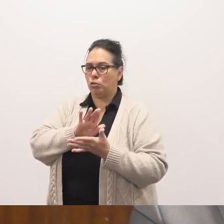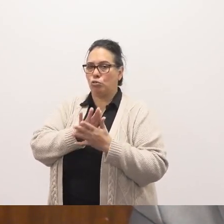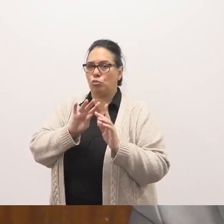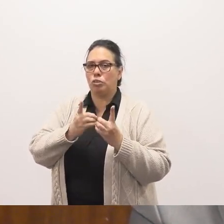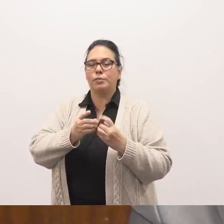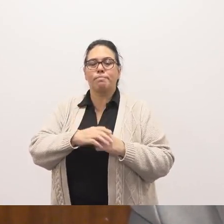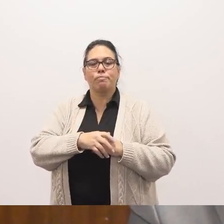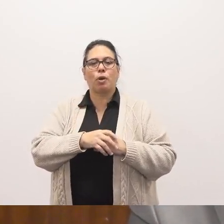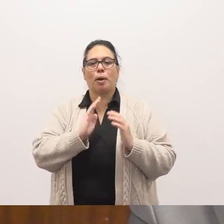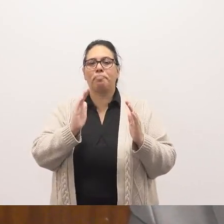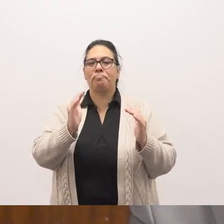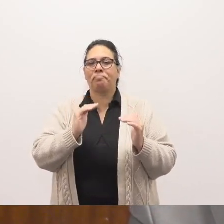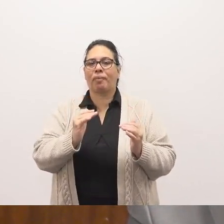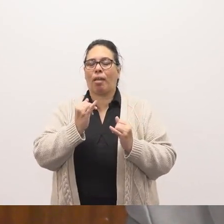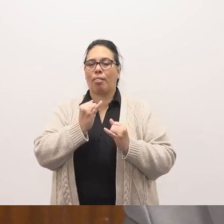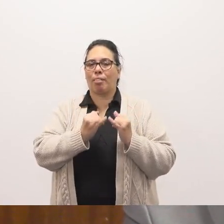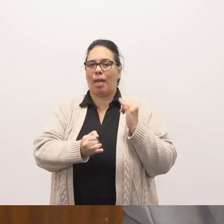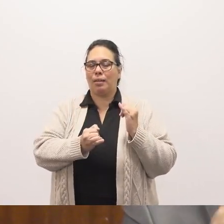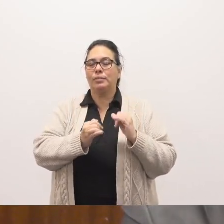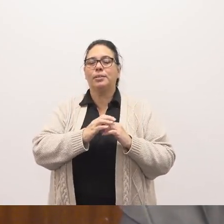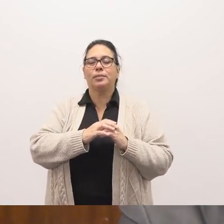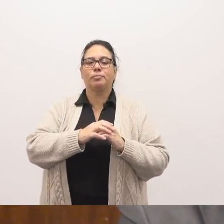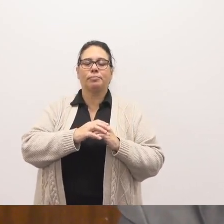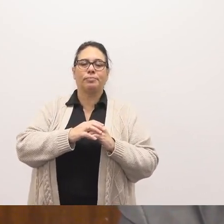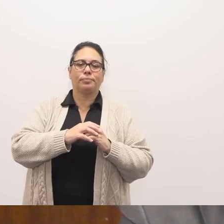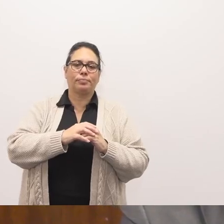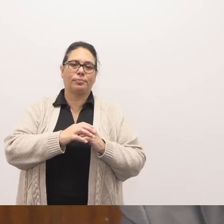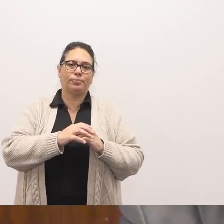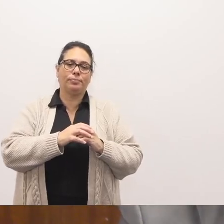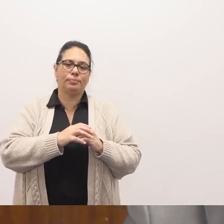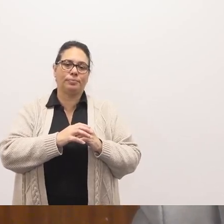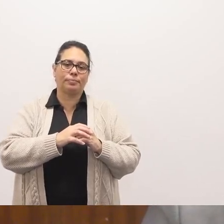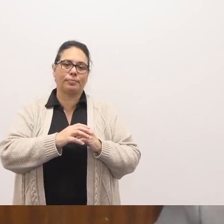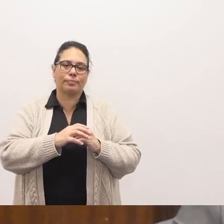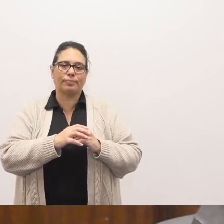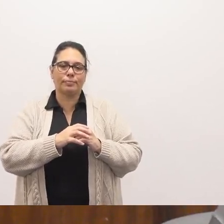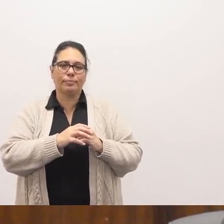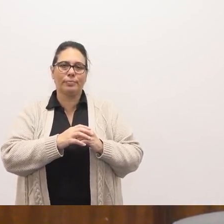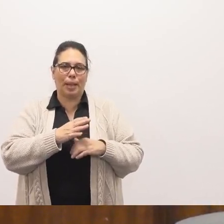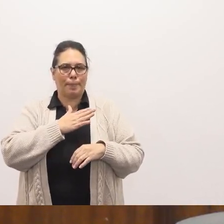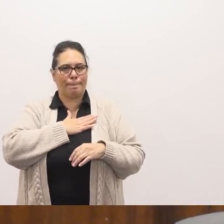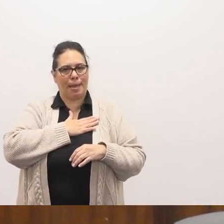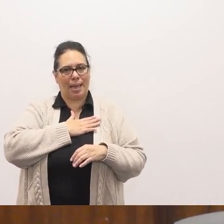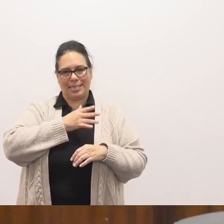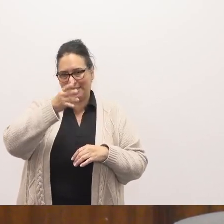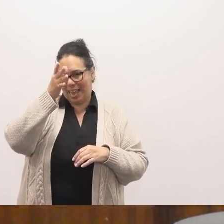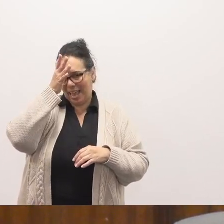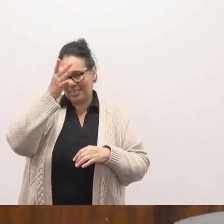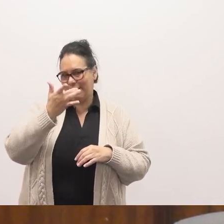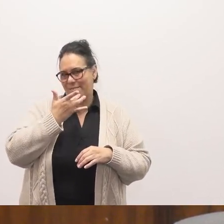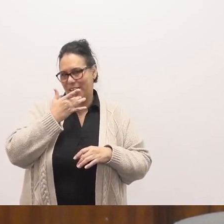Last, but definitely not least, it is my dad's favorite time of the year,